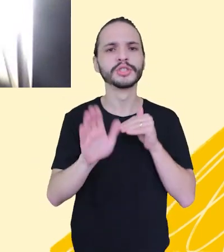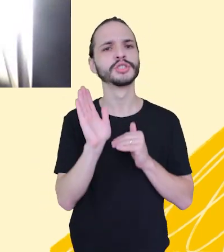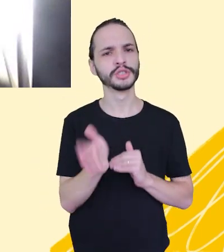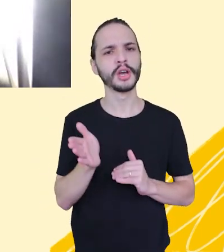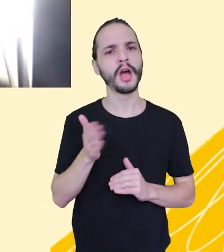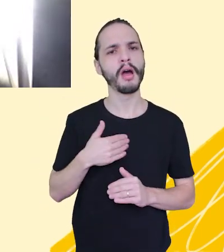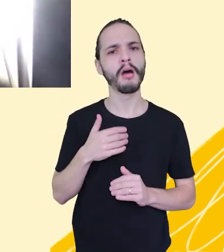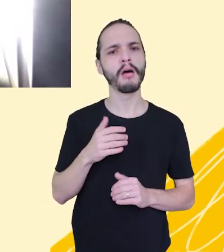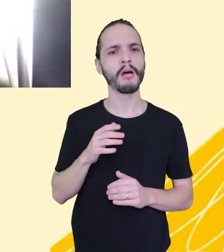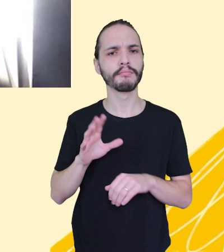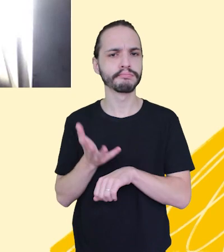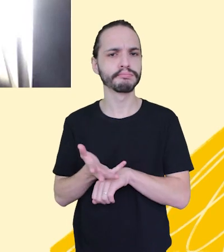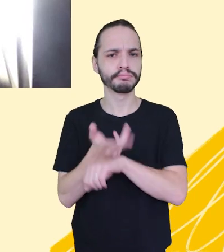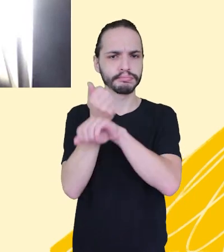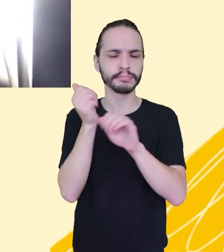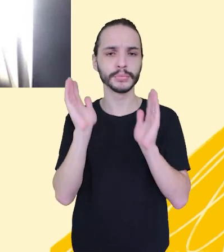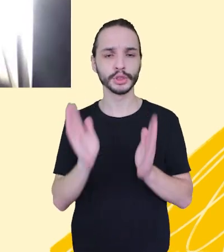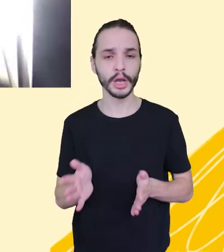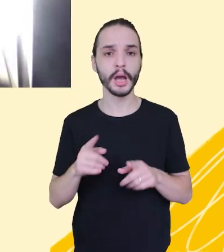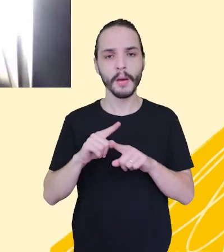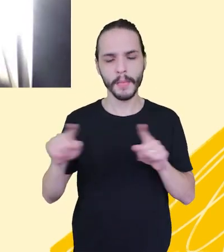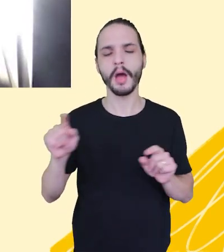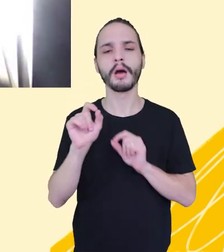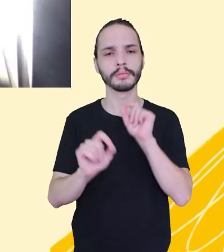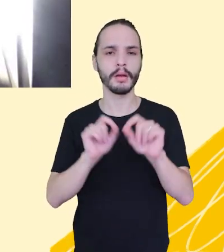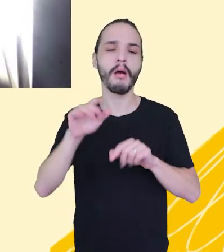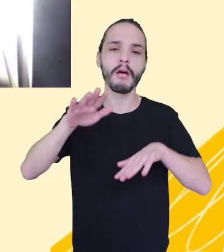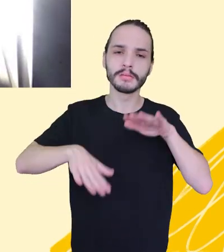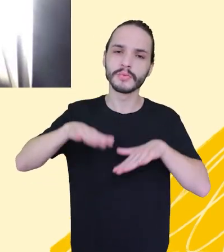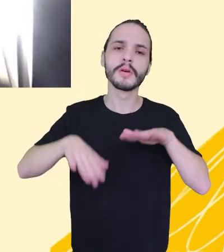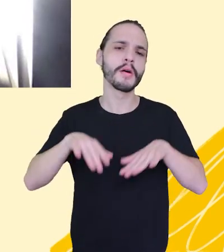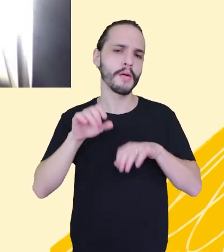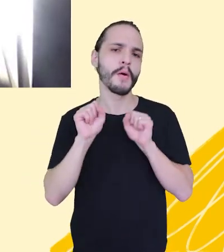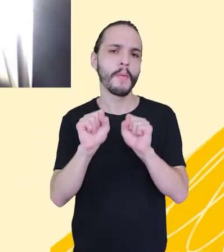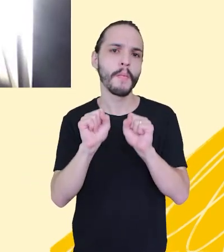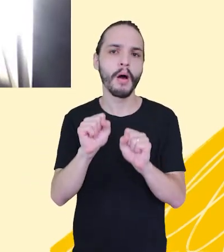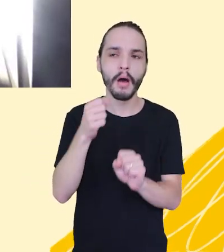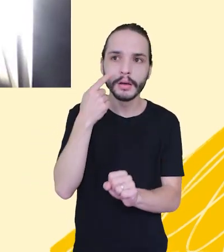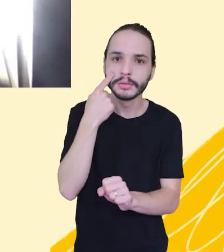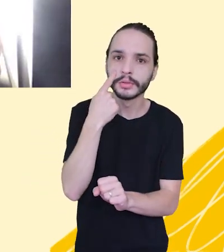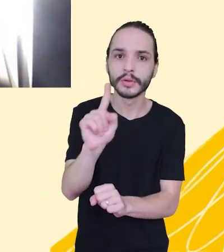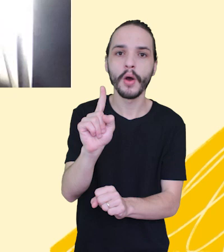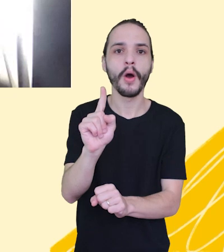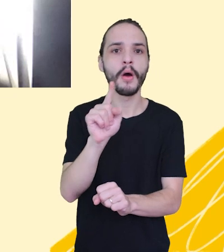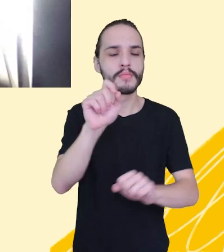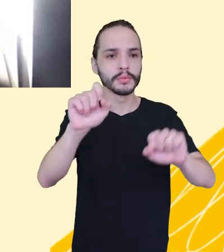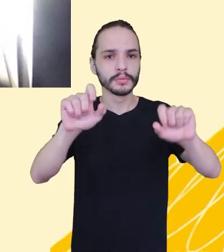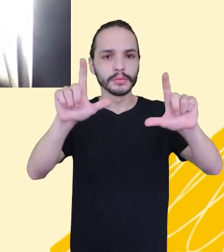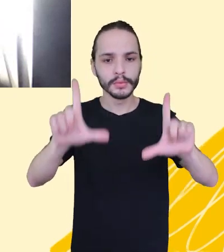But still, to find out whether there is maybe a scene you don't need.